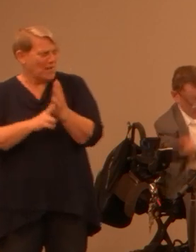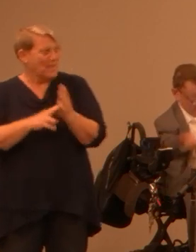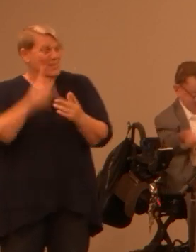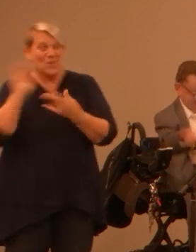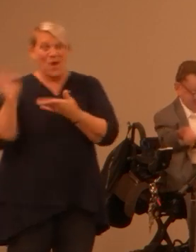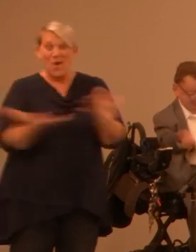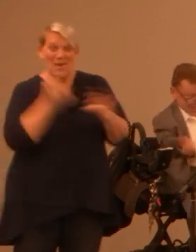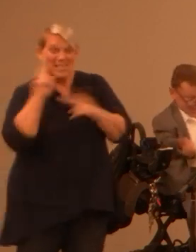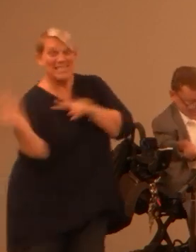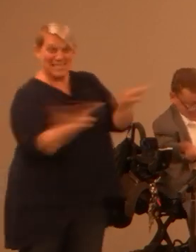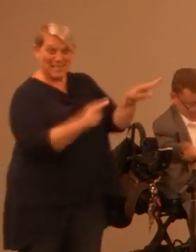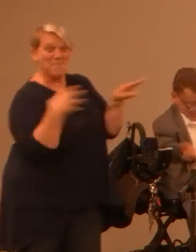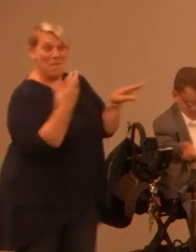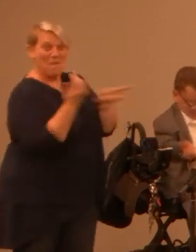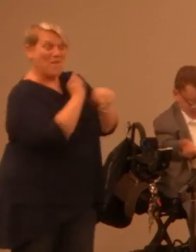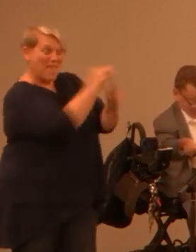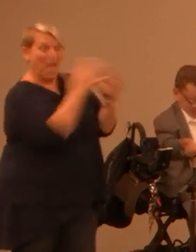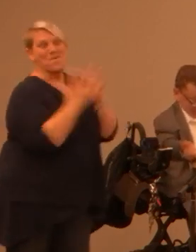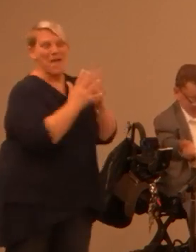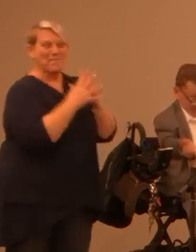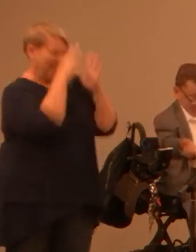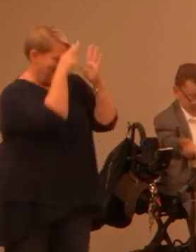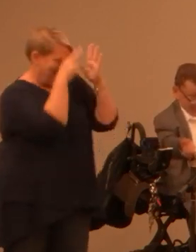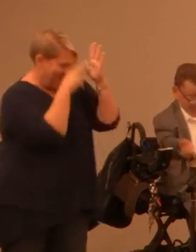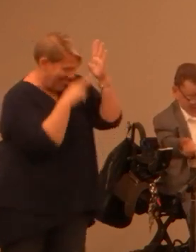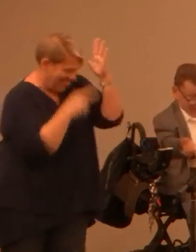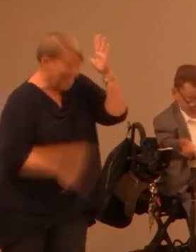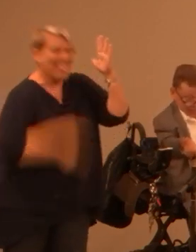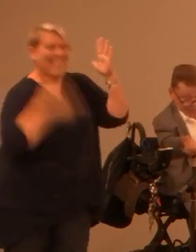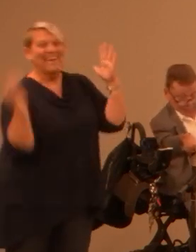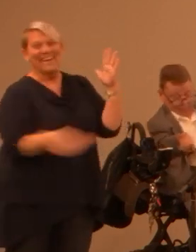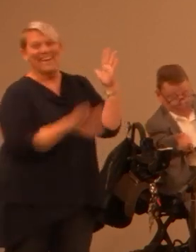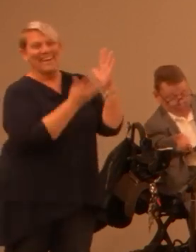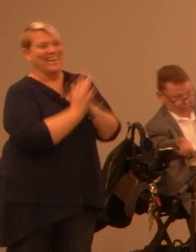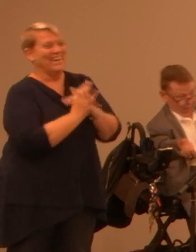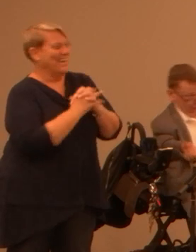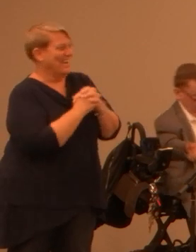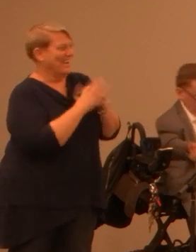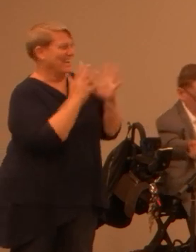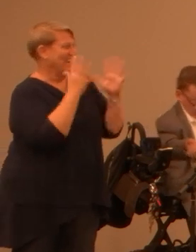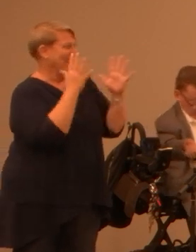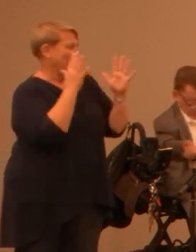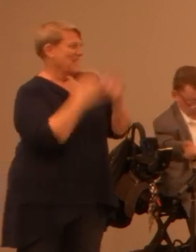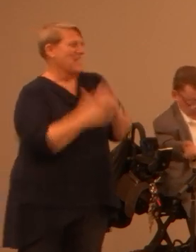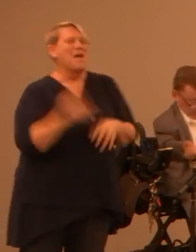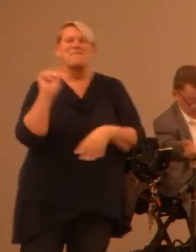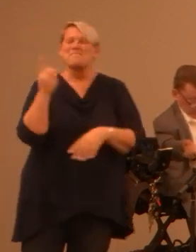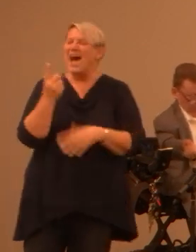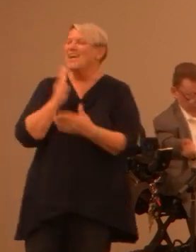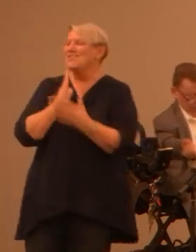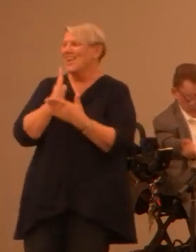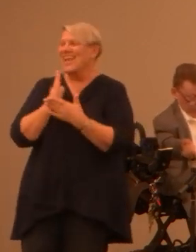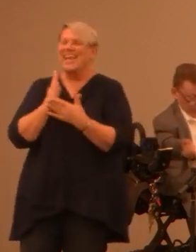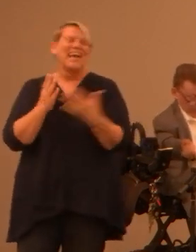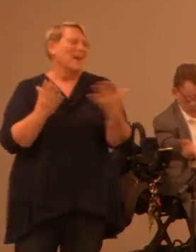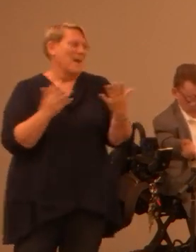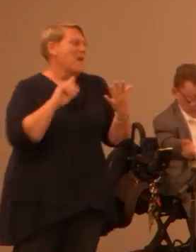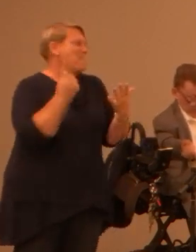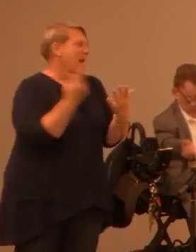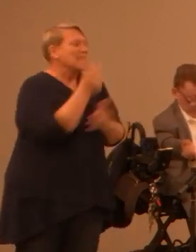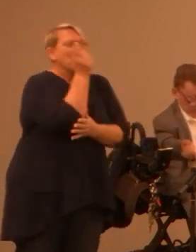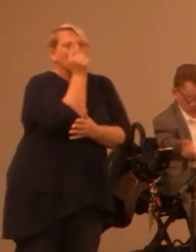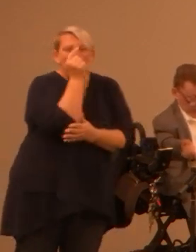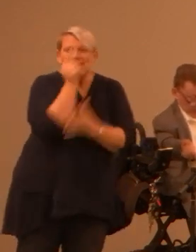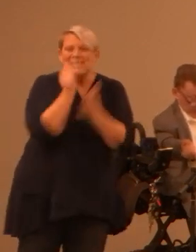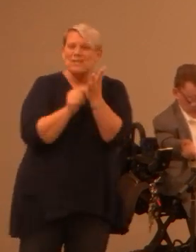Cockburn's website. But it is the ability to simply go online and buy